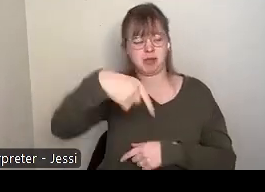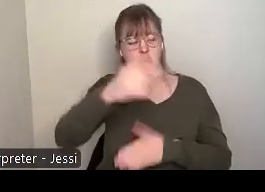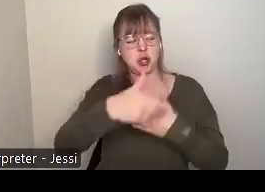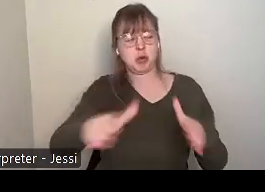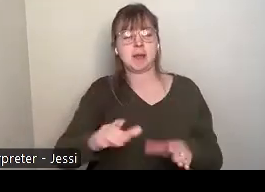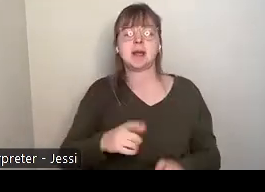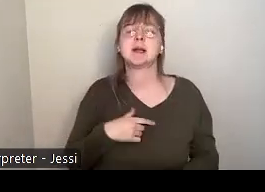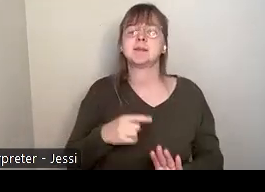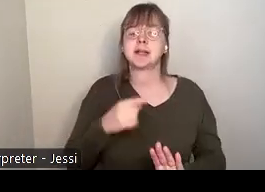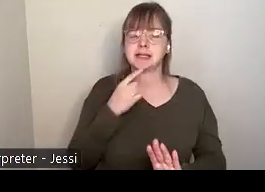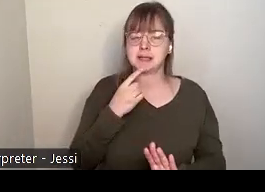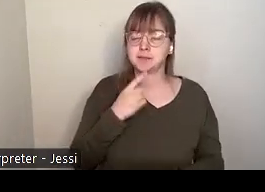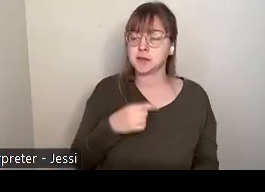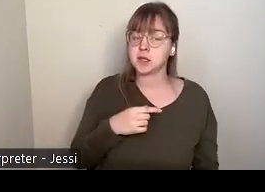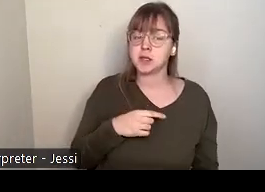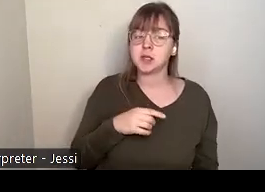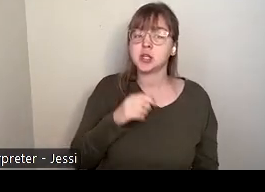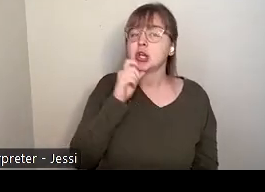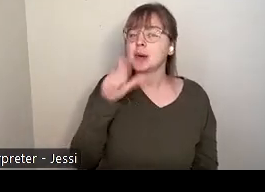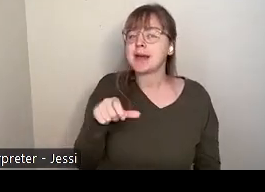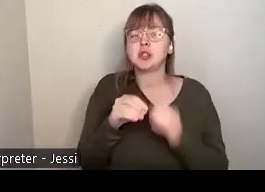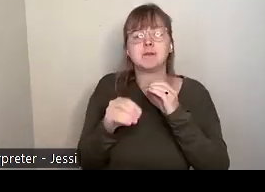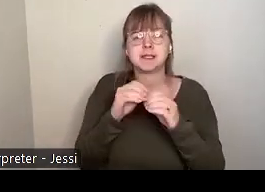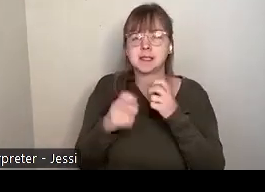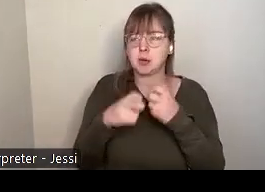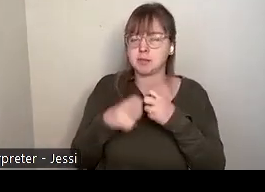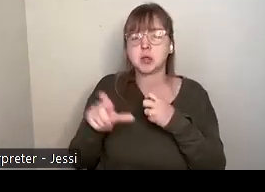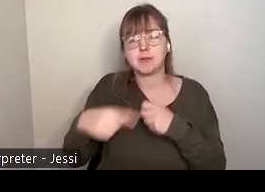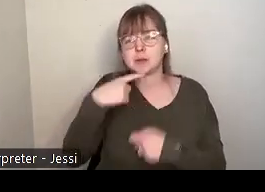you don't need to fix it you just have to let him know you get it so I sat on the floor and